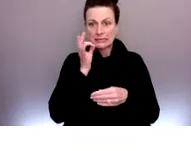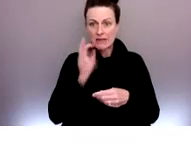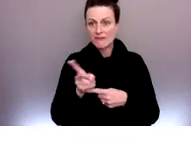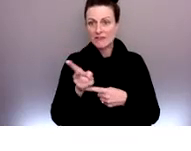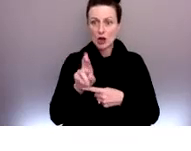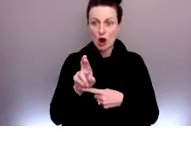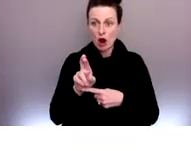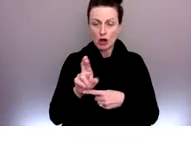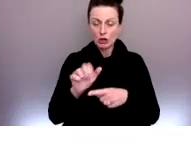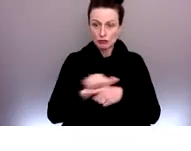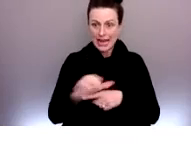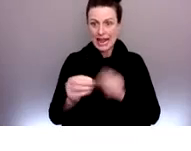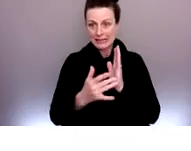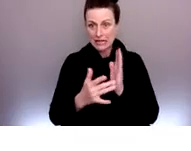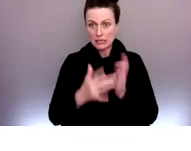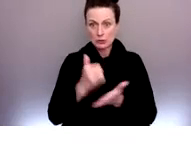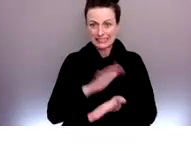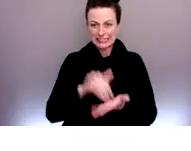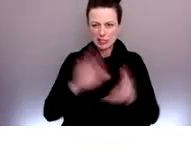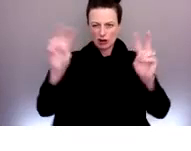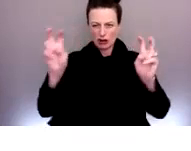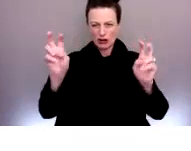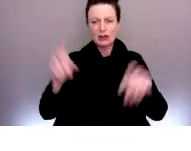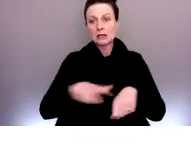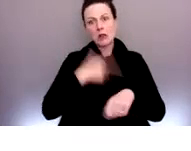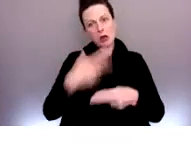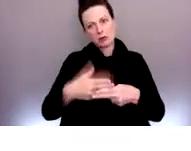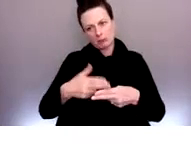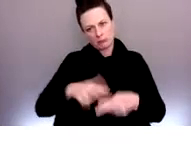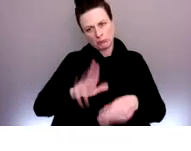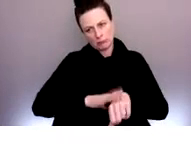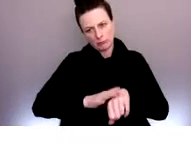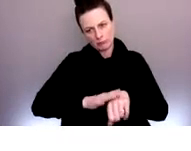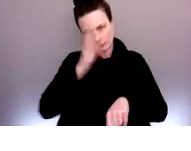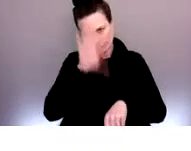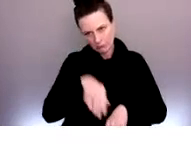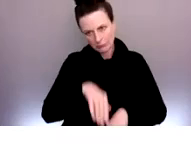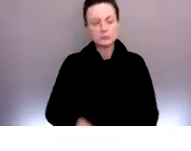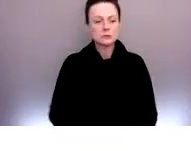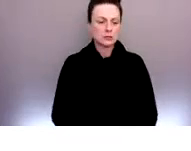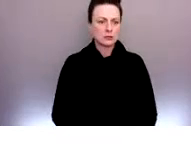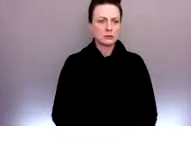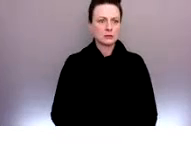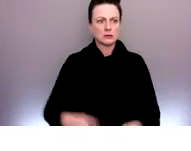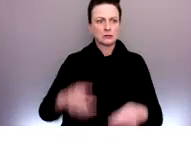Assistance Center. It is a long program name, so we refer to it as AIVRTTAC.